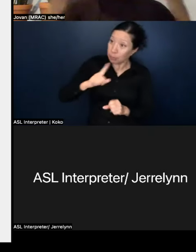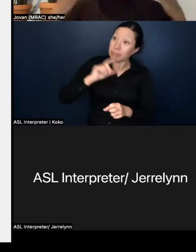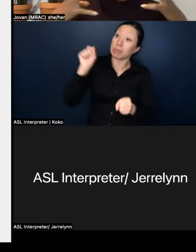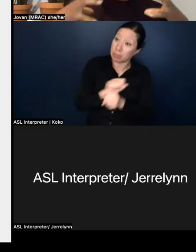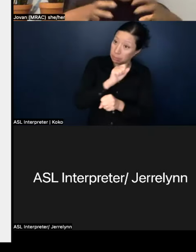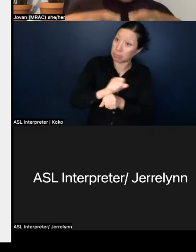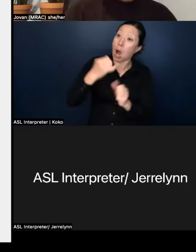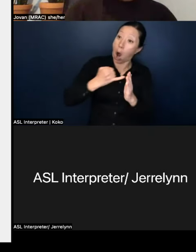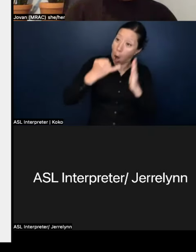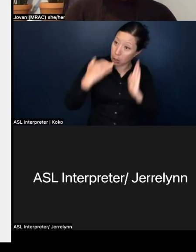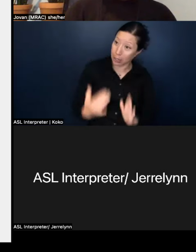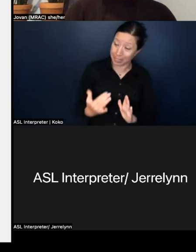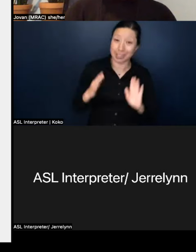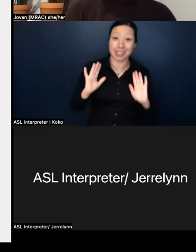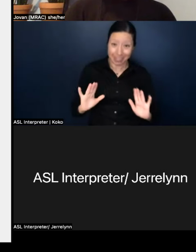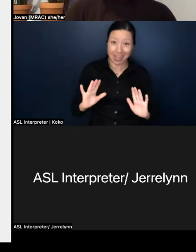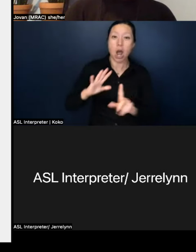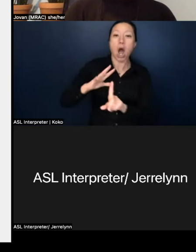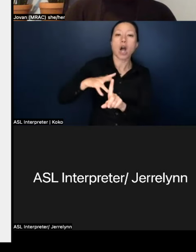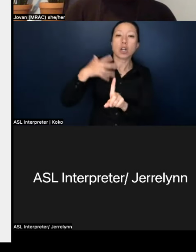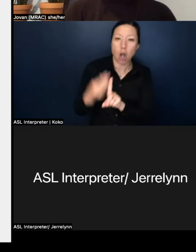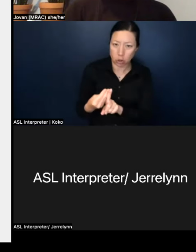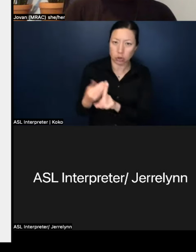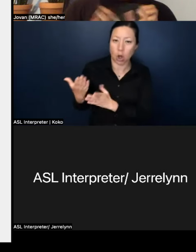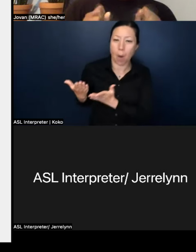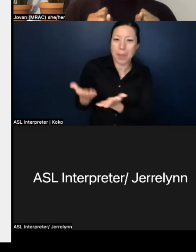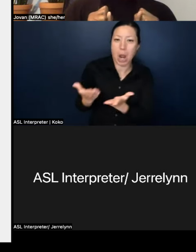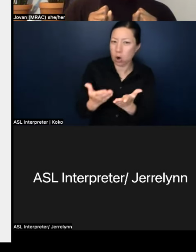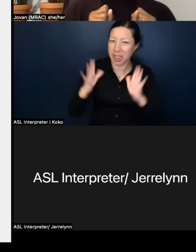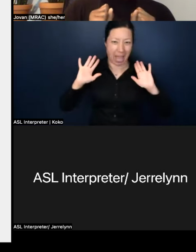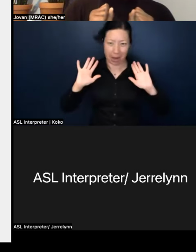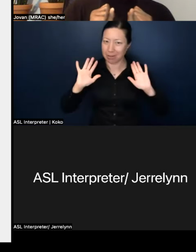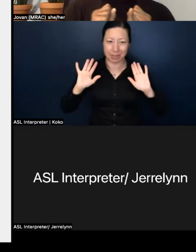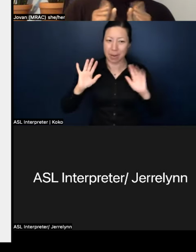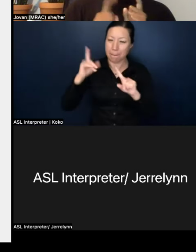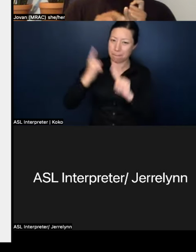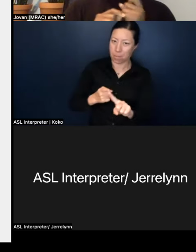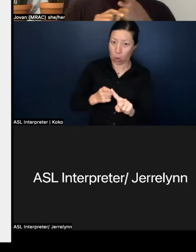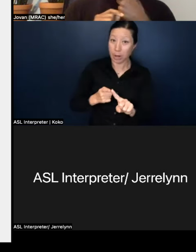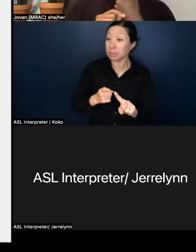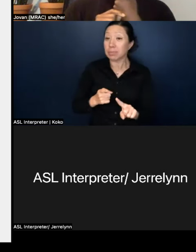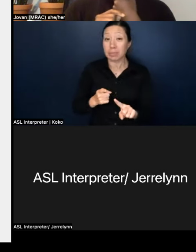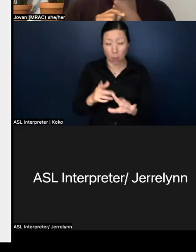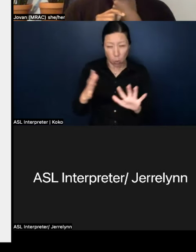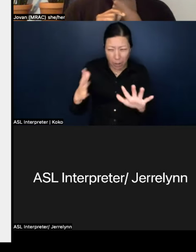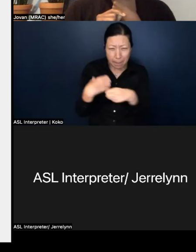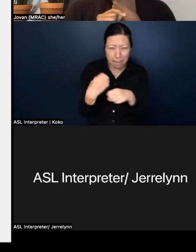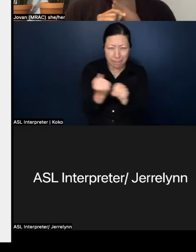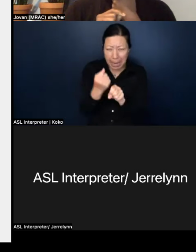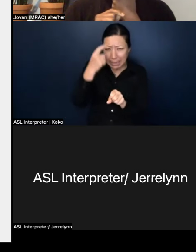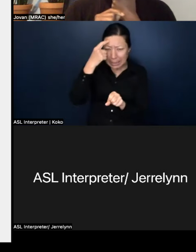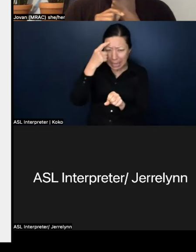as long as you did it, it's okay. Does that make sense? I just wanna check in with the person from the chat.